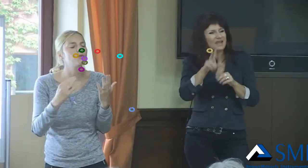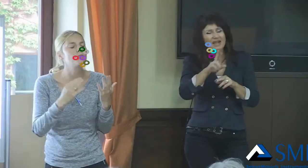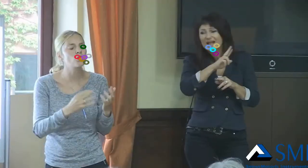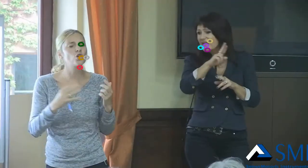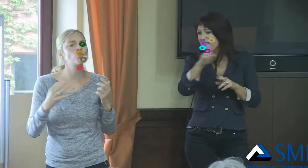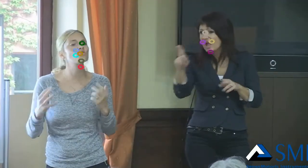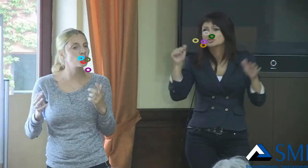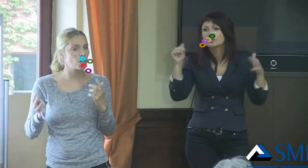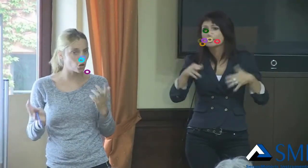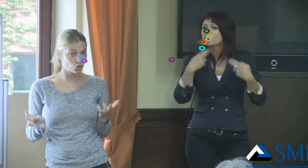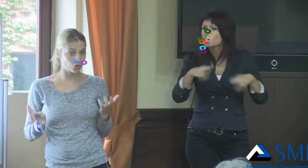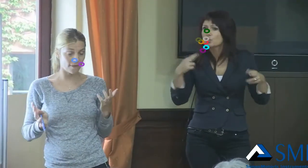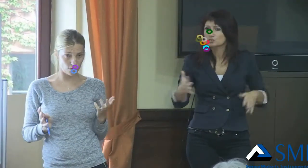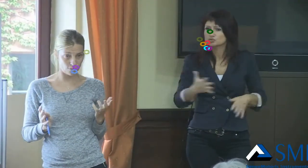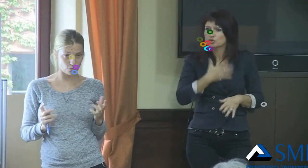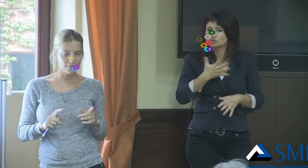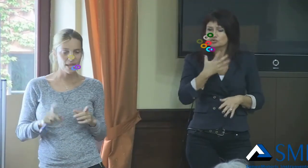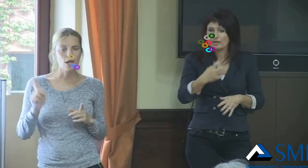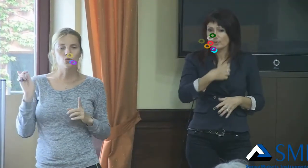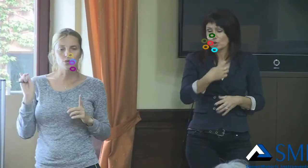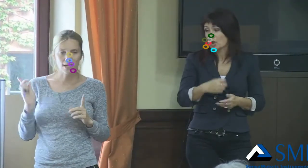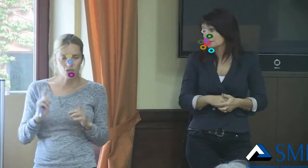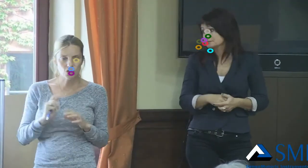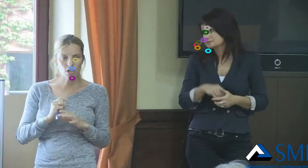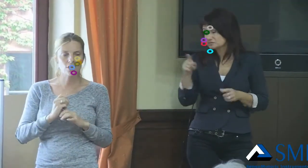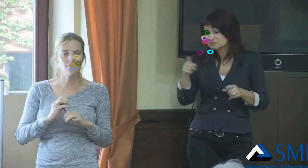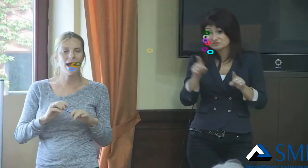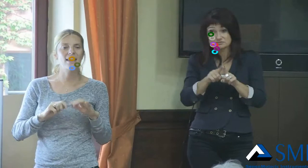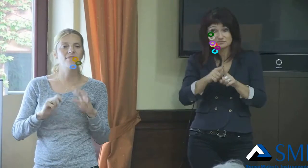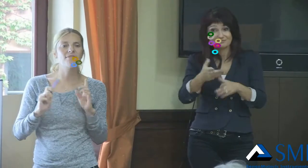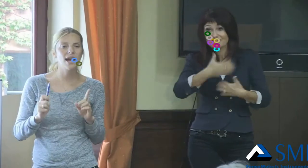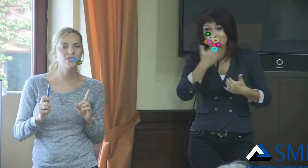All subjects except that one mentioned in the previous conclusion,